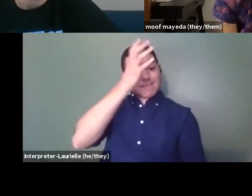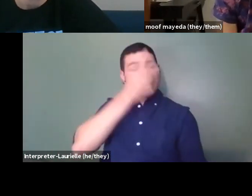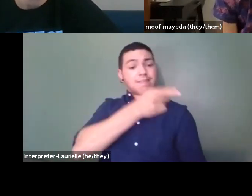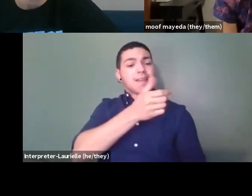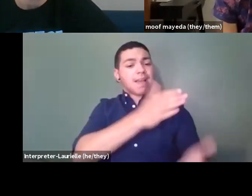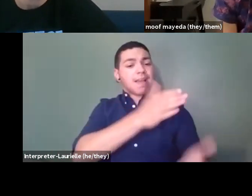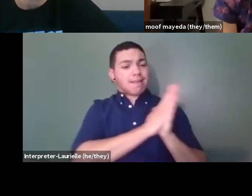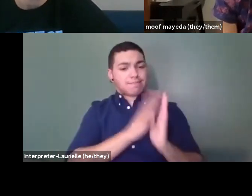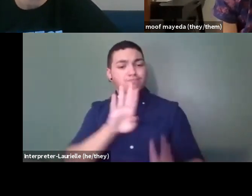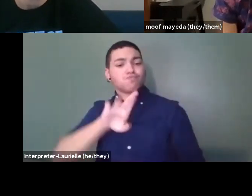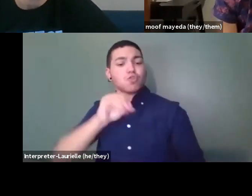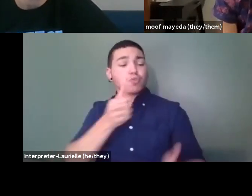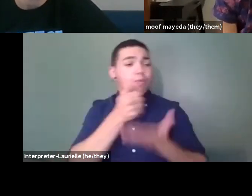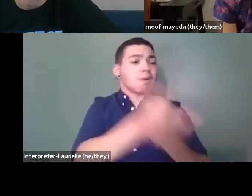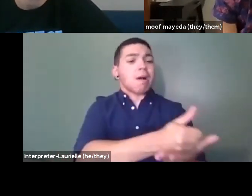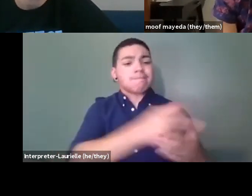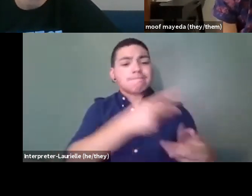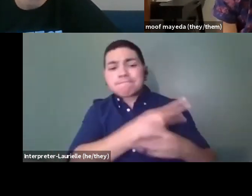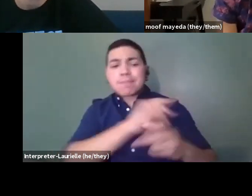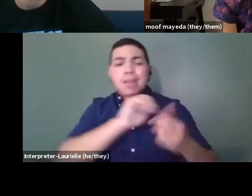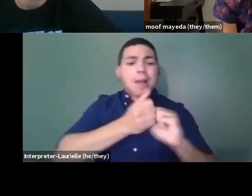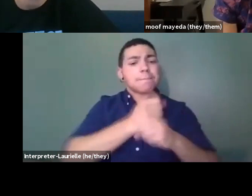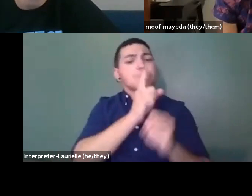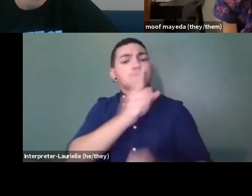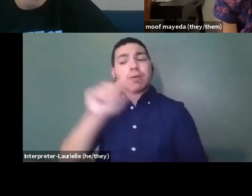that work in the schools from the school teachers down to the